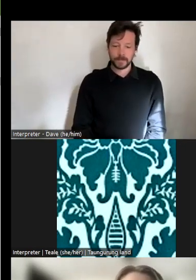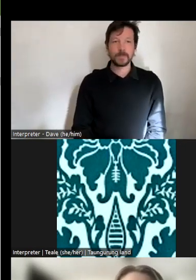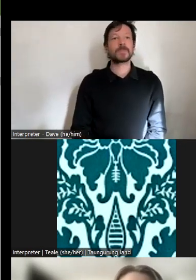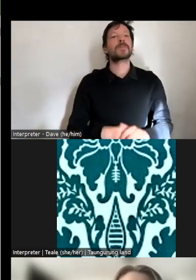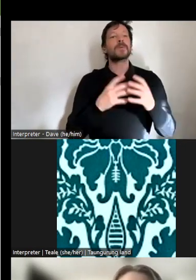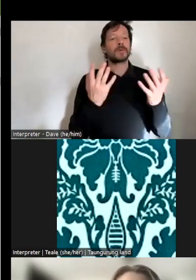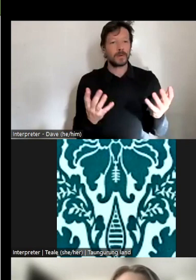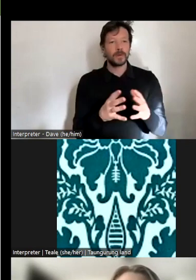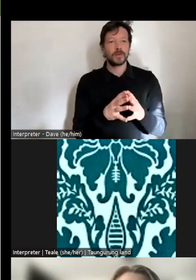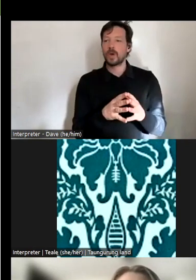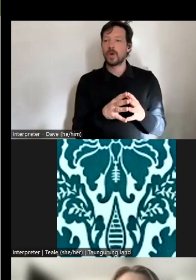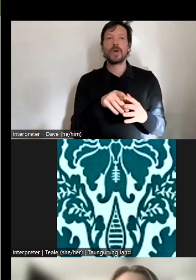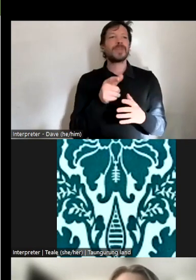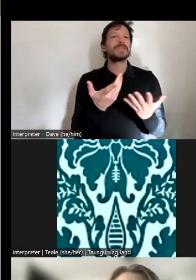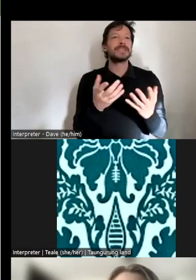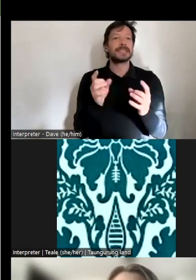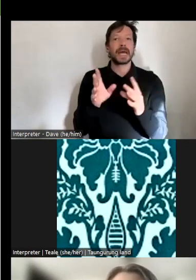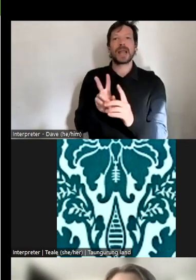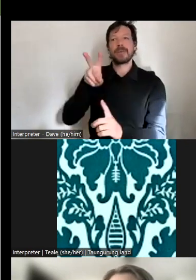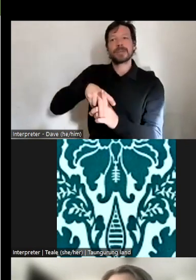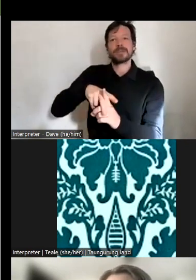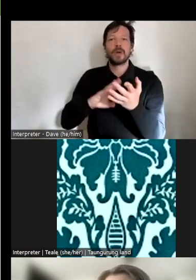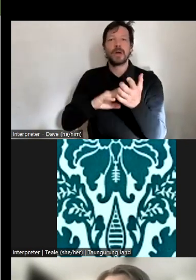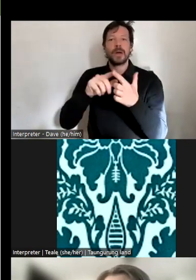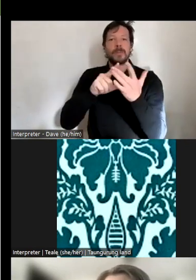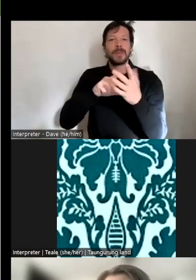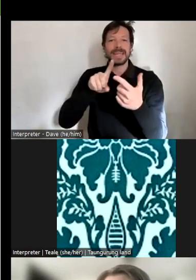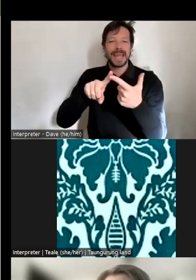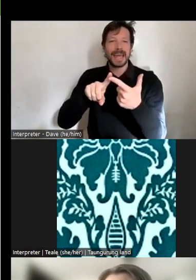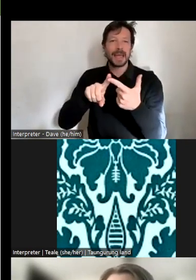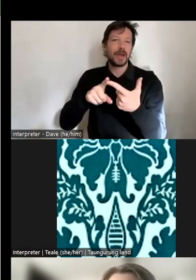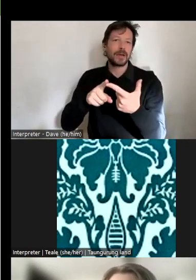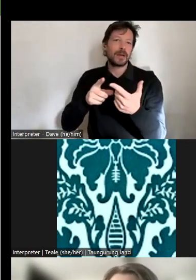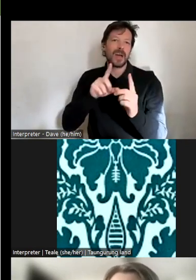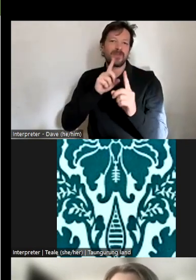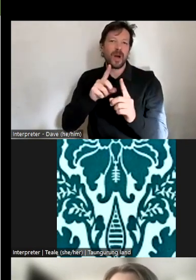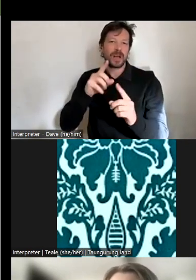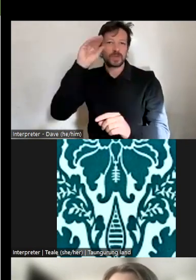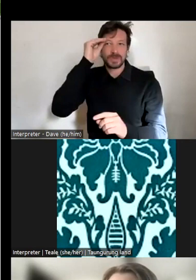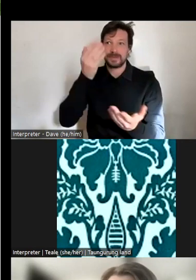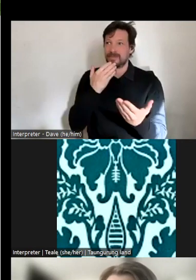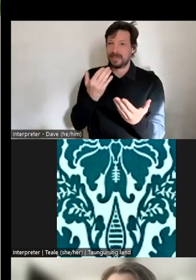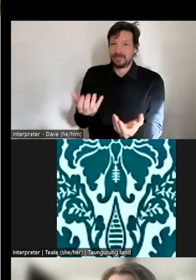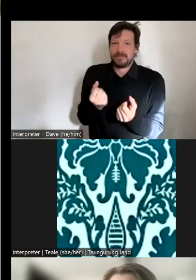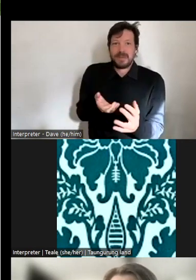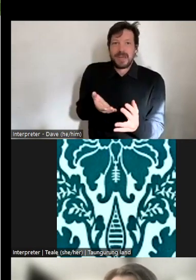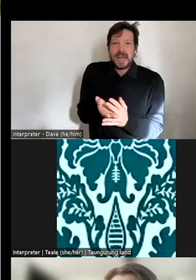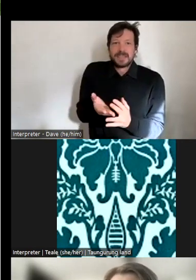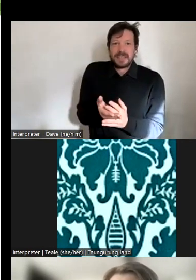to the Medicare Services Advisory Committee to be able to access Medicare funding for that type of testing.